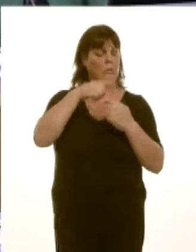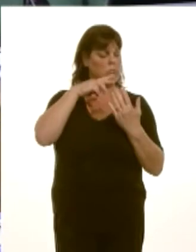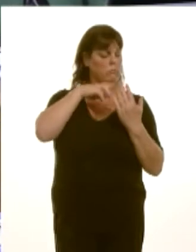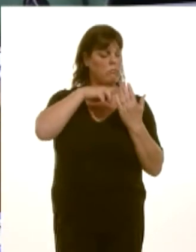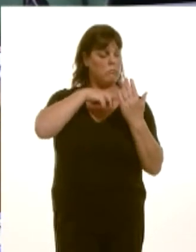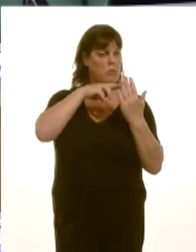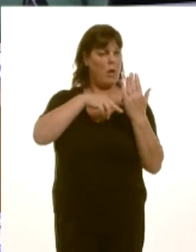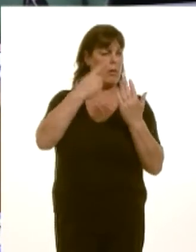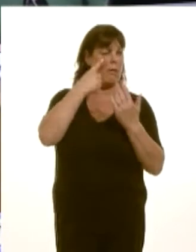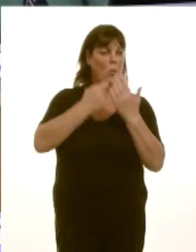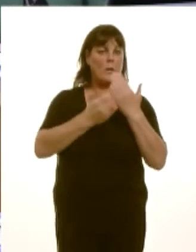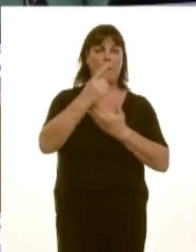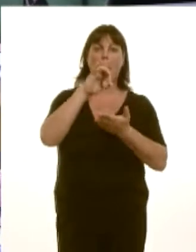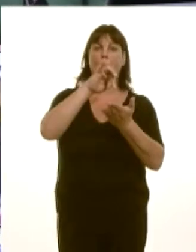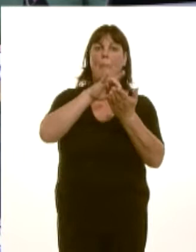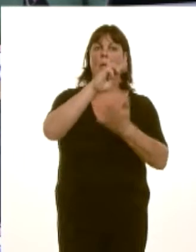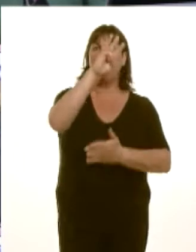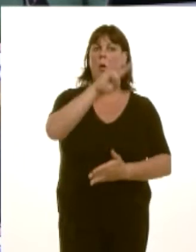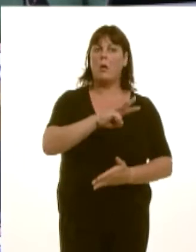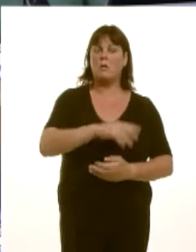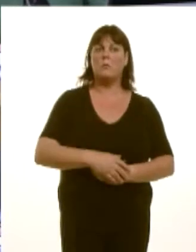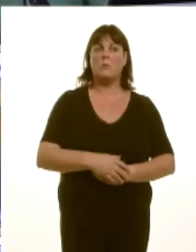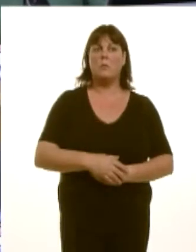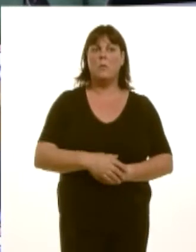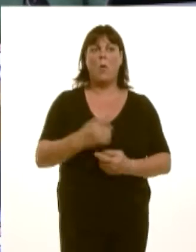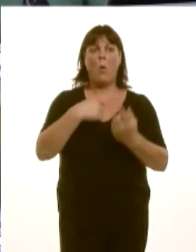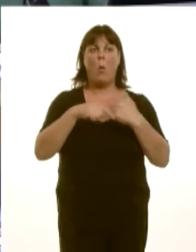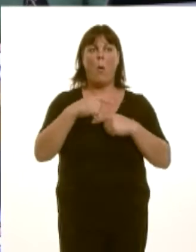We look forward to seeing what the study shows.